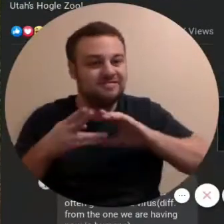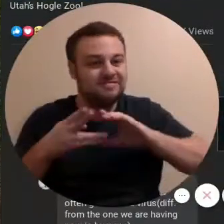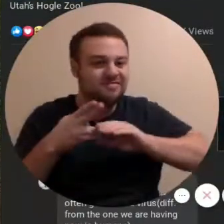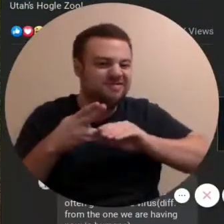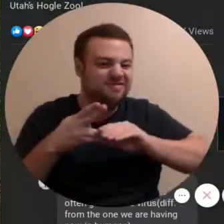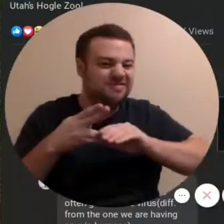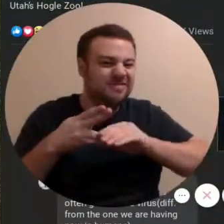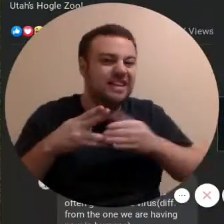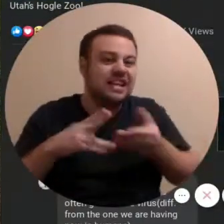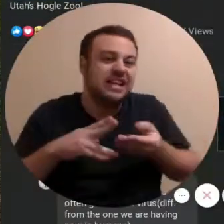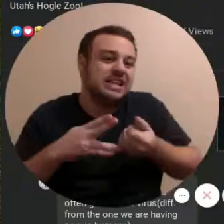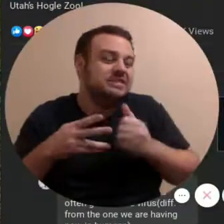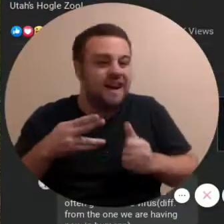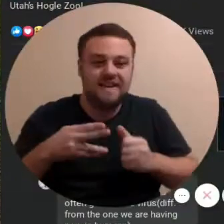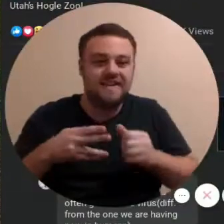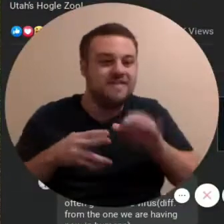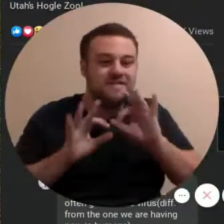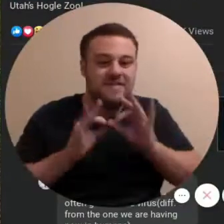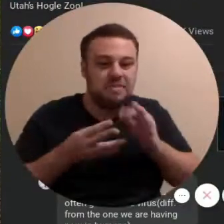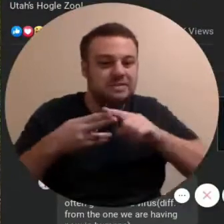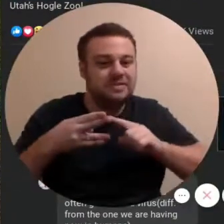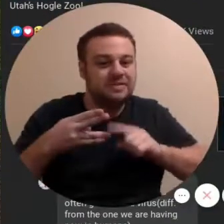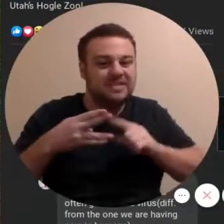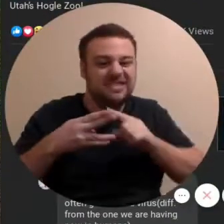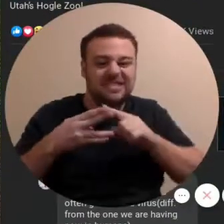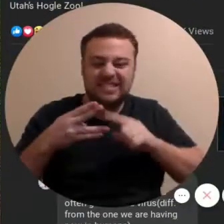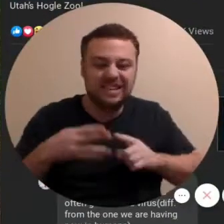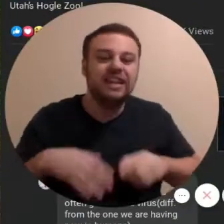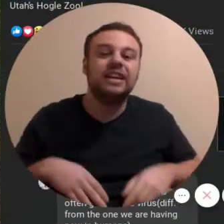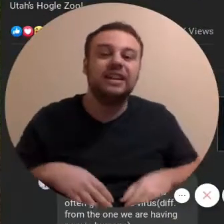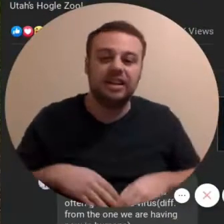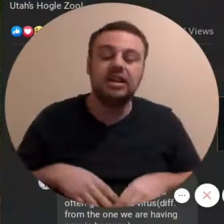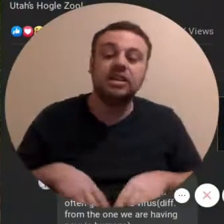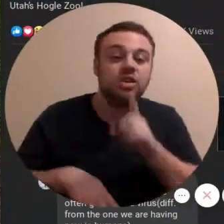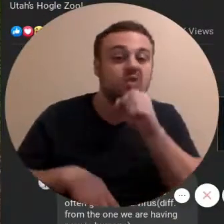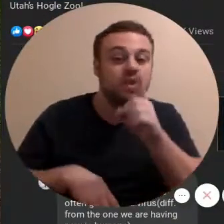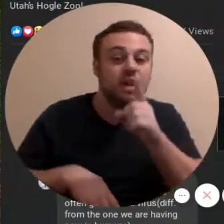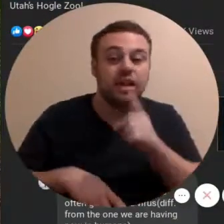He's just running around playing with it, he'll probably bury it. That's Shadow up there. Brad: That's Shadow, okay. Now up high, folks.